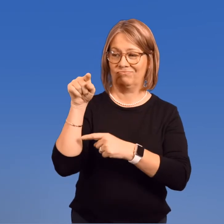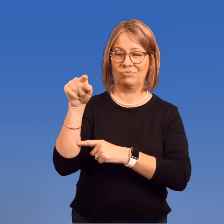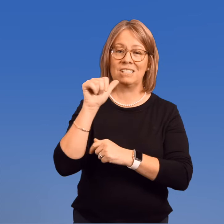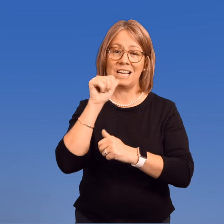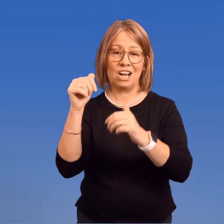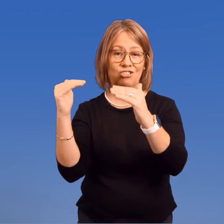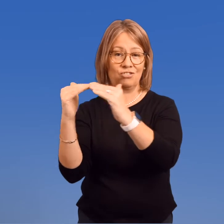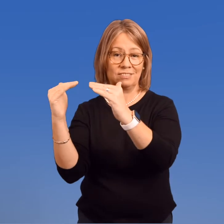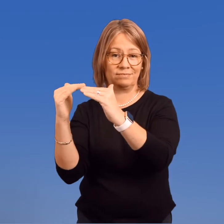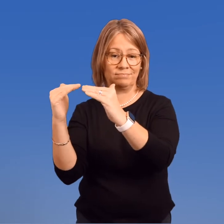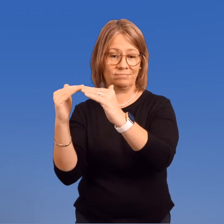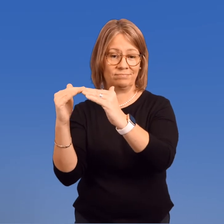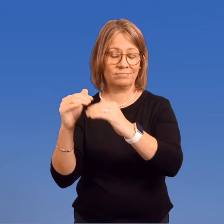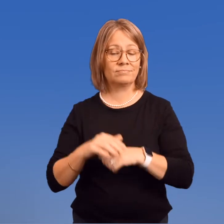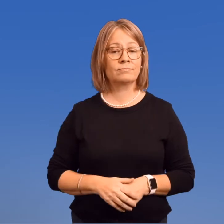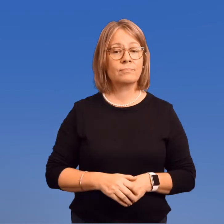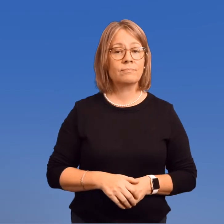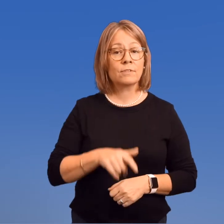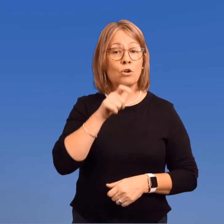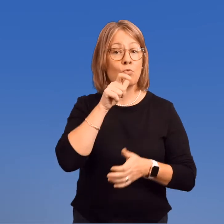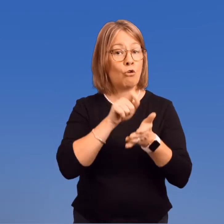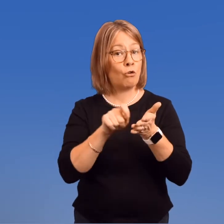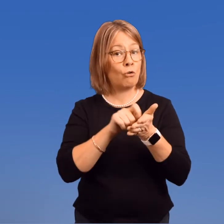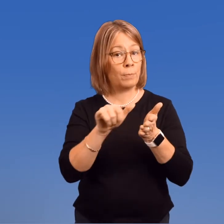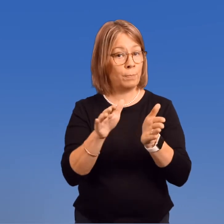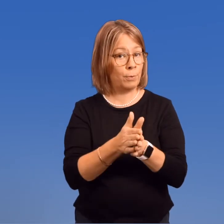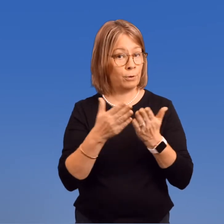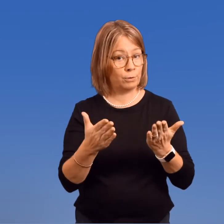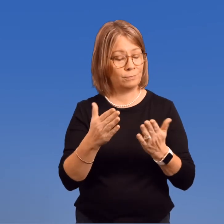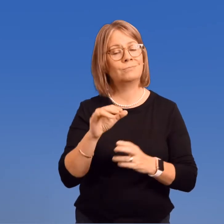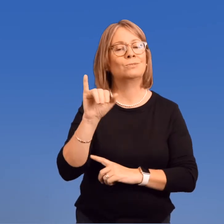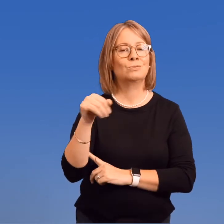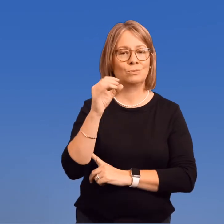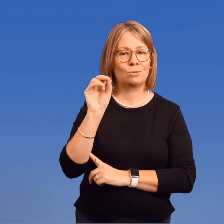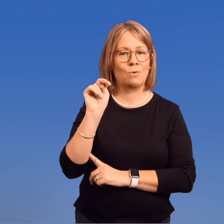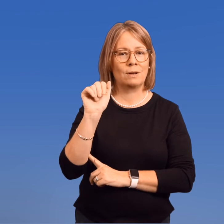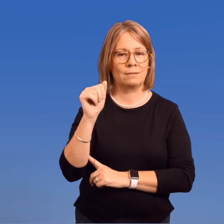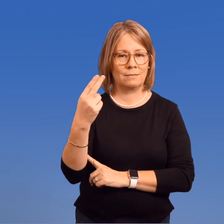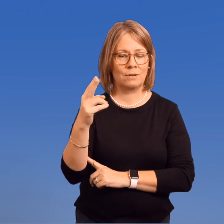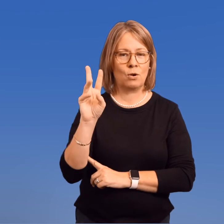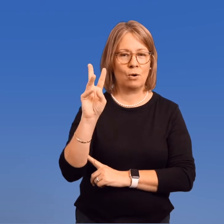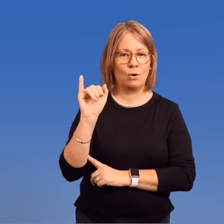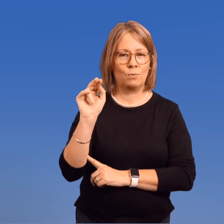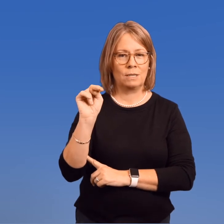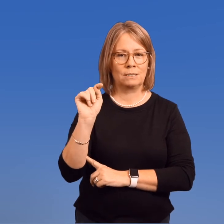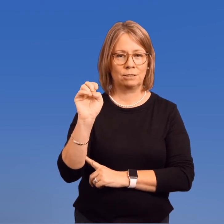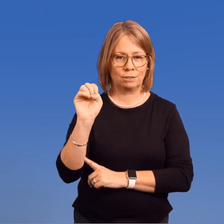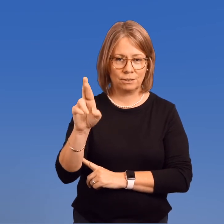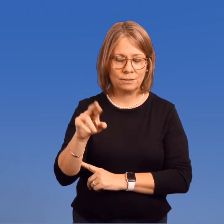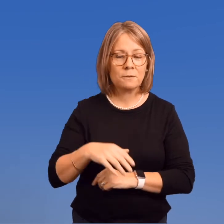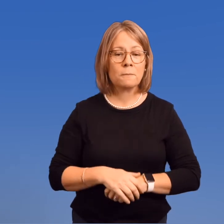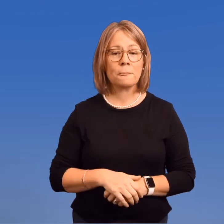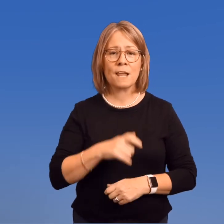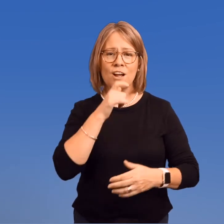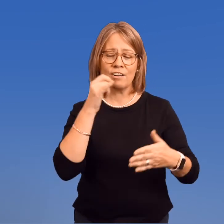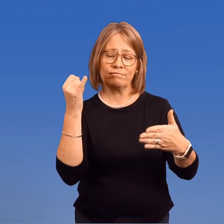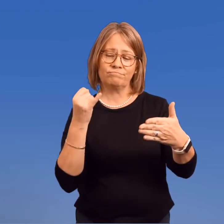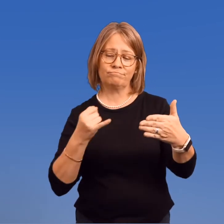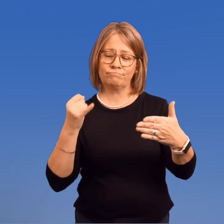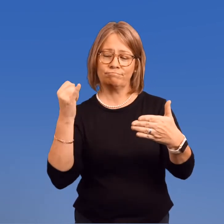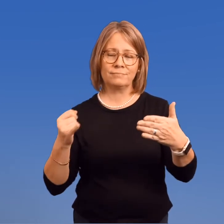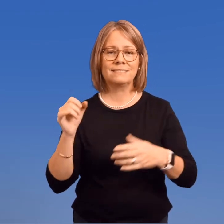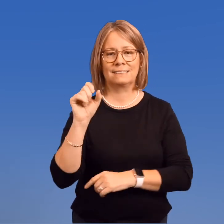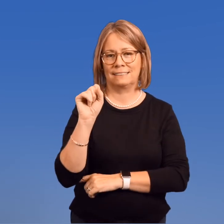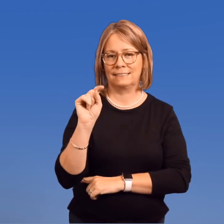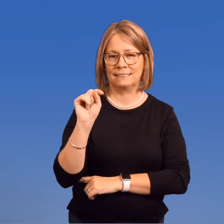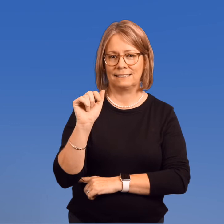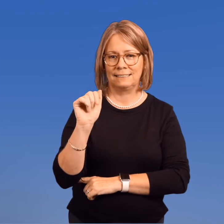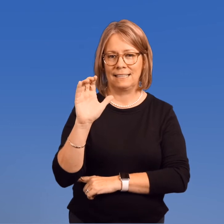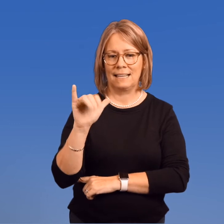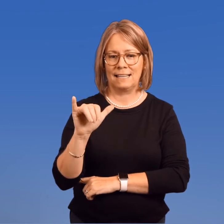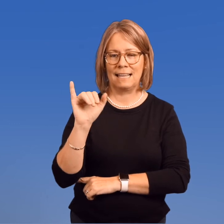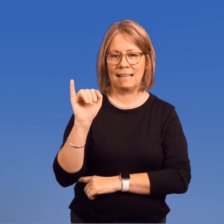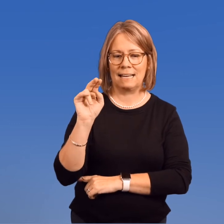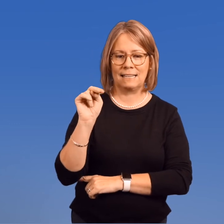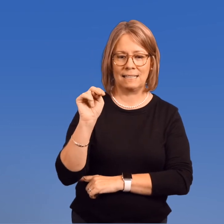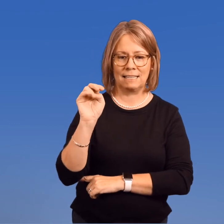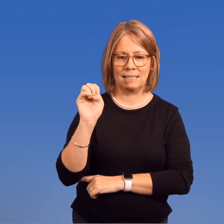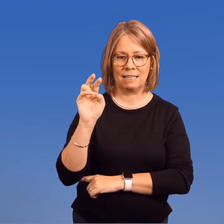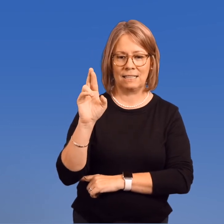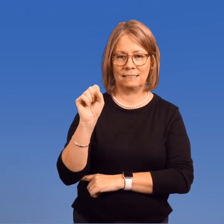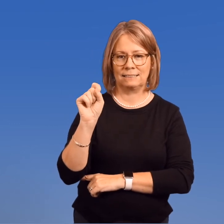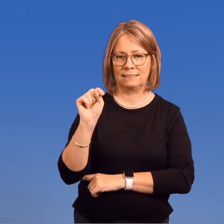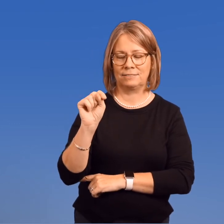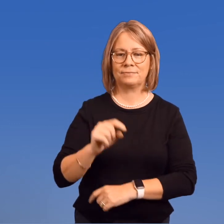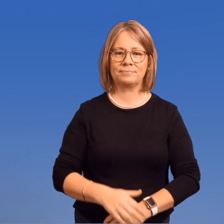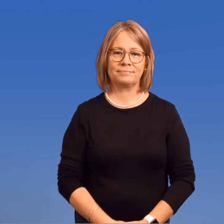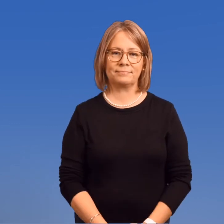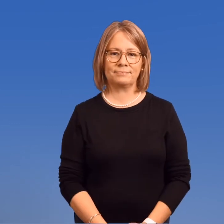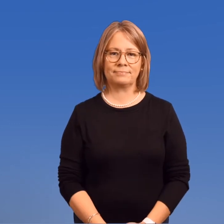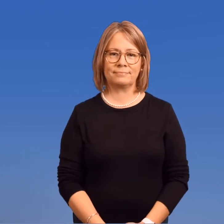vs Inequality, written by Jonah Winter and illustrated by Stacy Innerst.